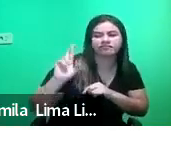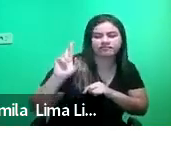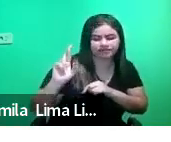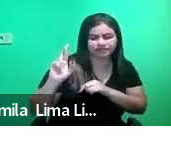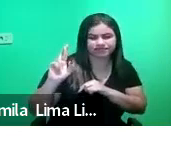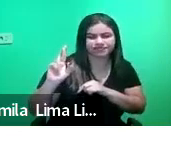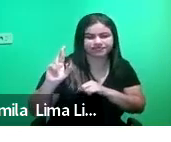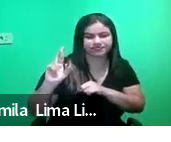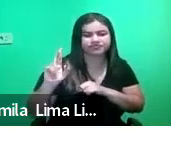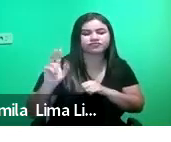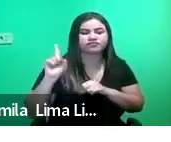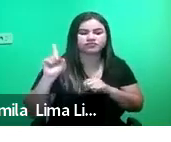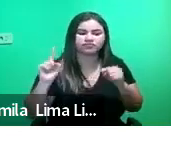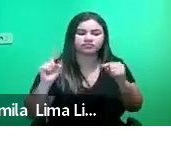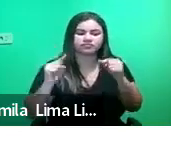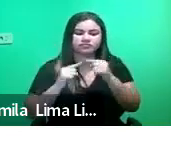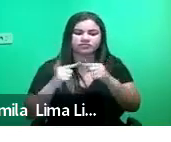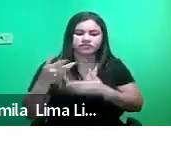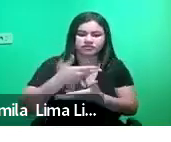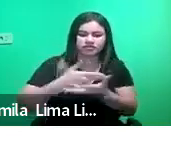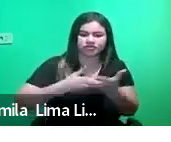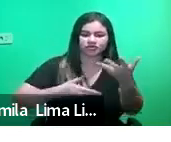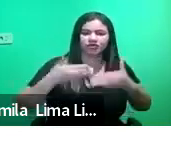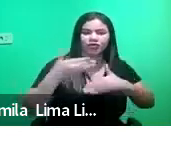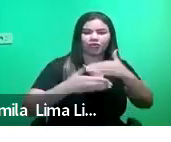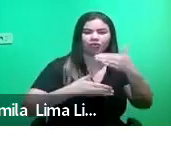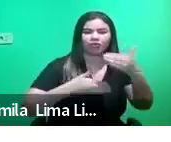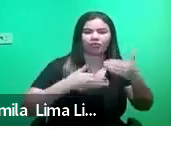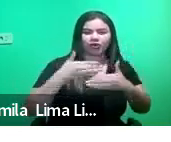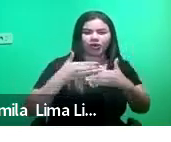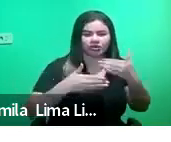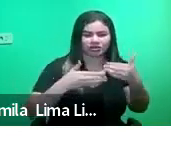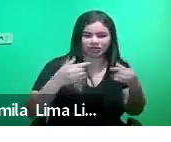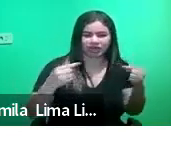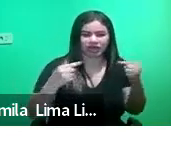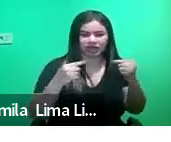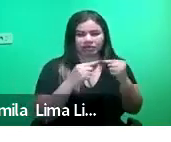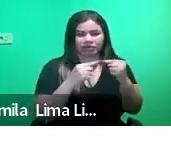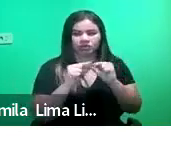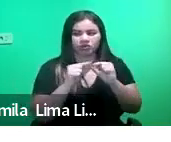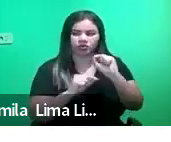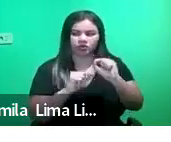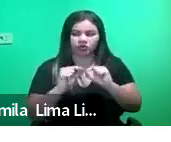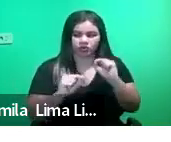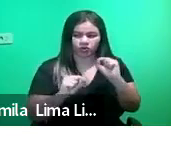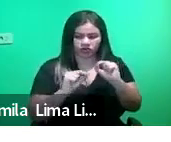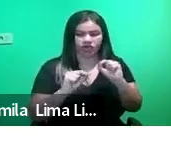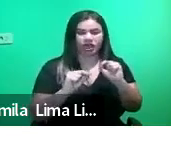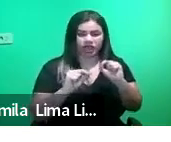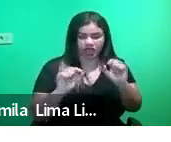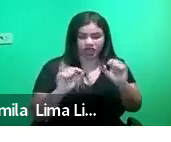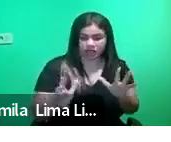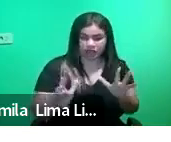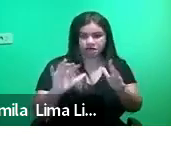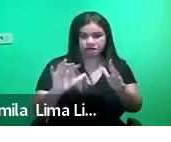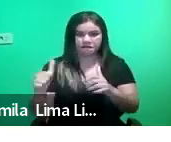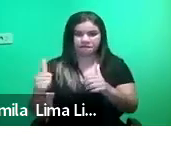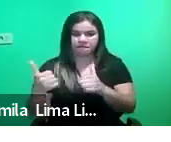, and and those are the signs now now this now this basic conception, according to which signs are used as auxiliary